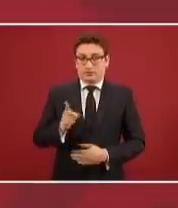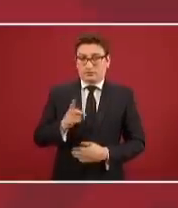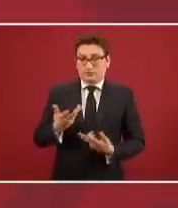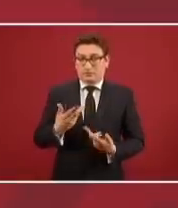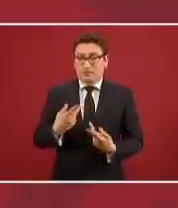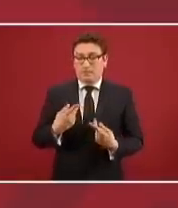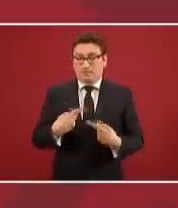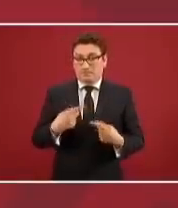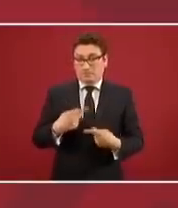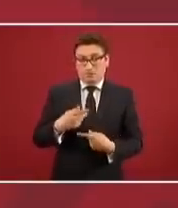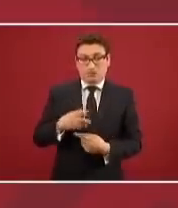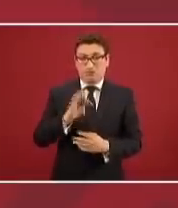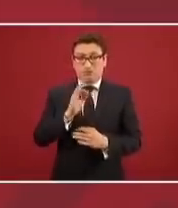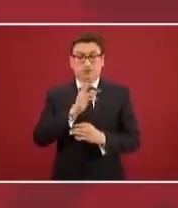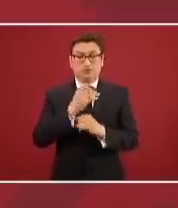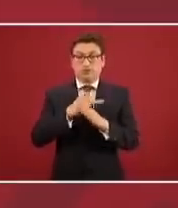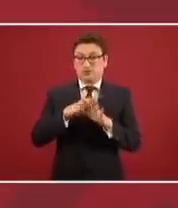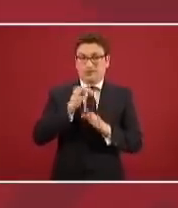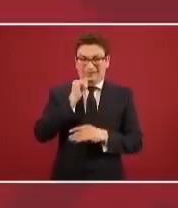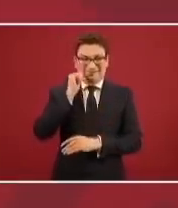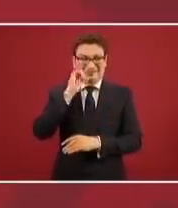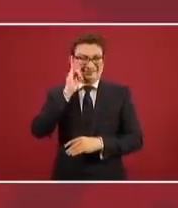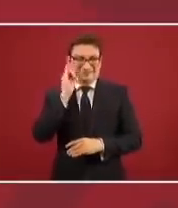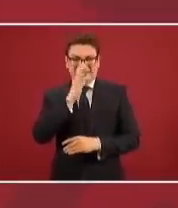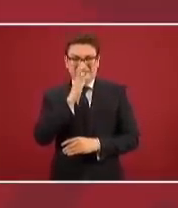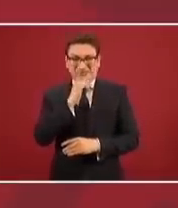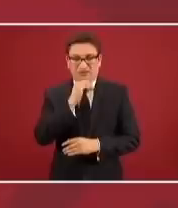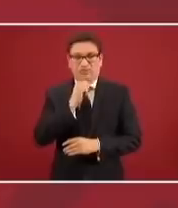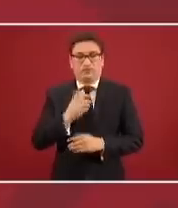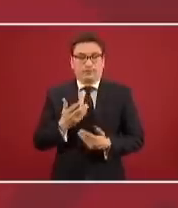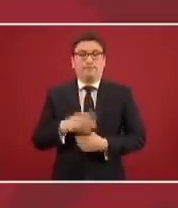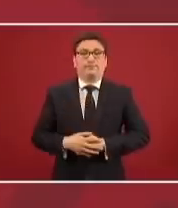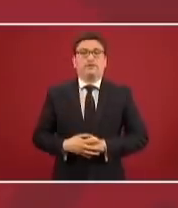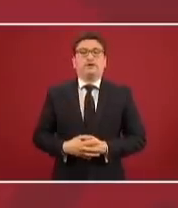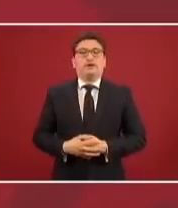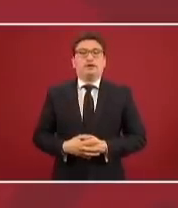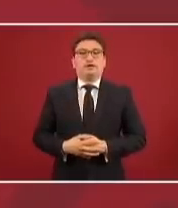this barrier creates uncertainty and works